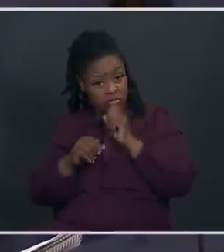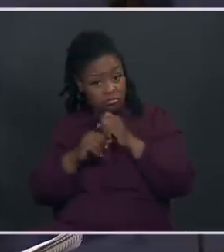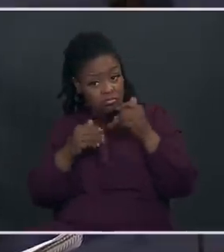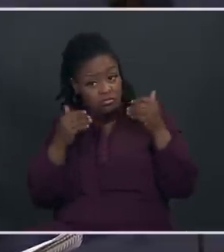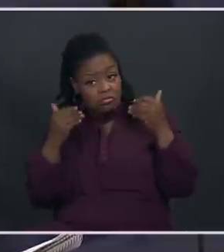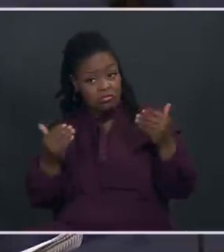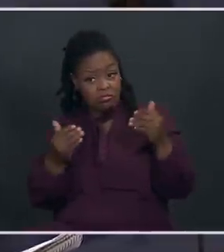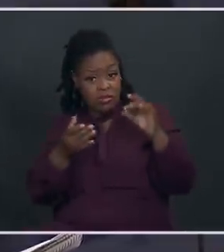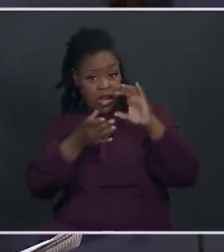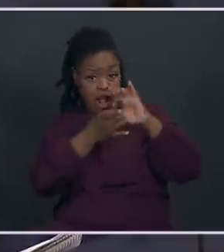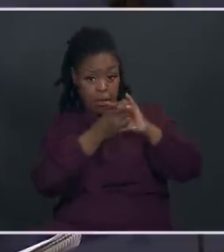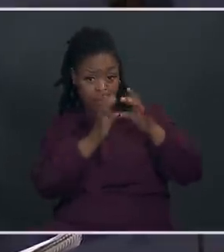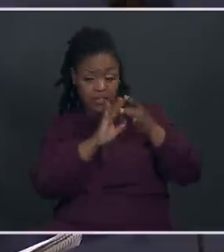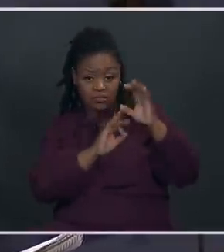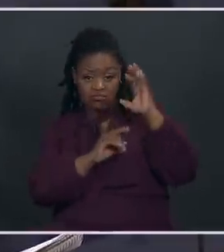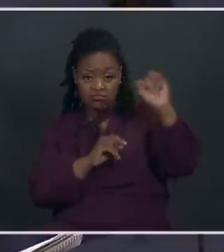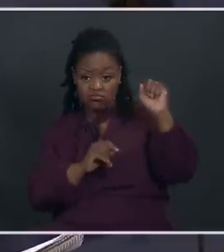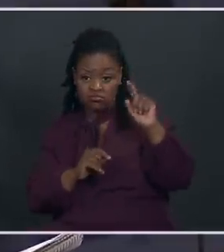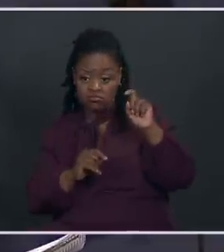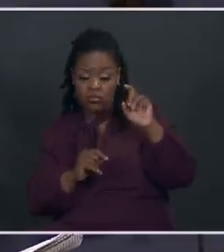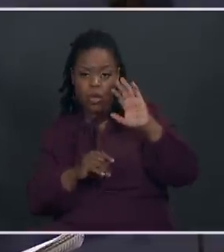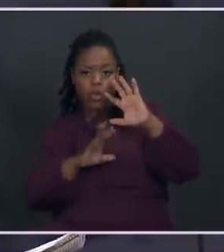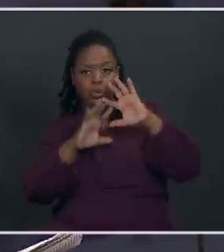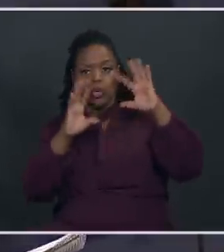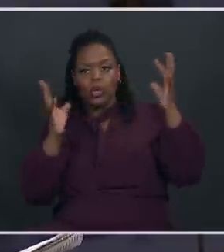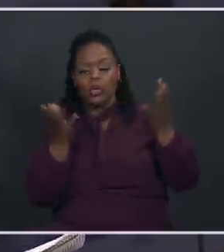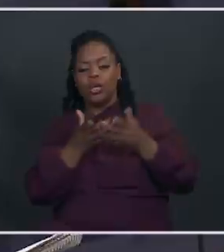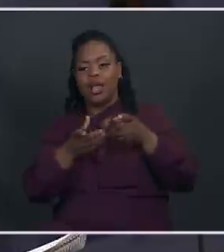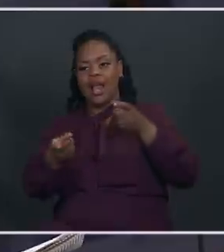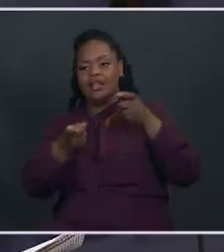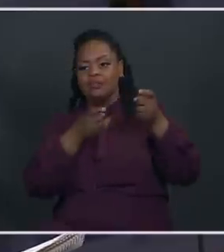as the world is dealing with the pandemic right now, based on where we are now with the vaccine,